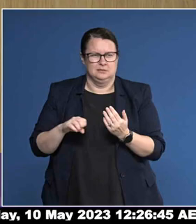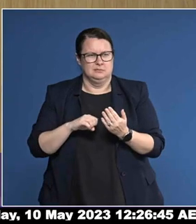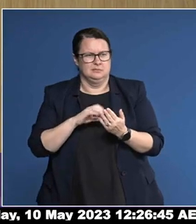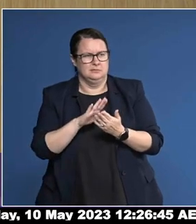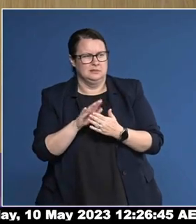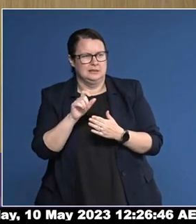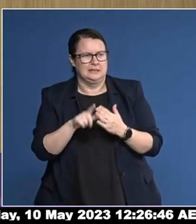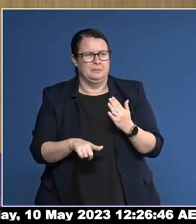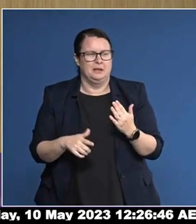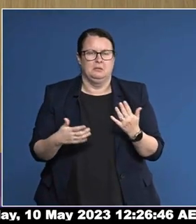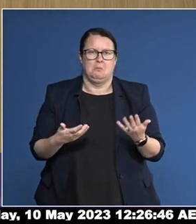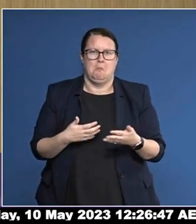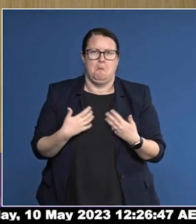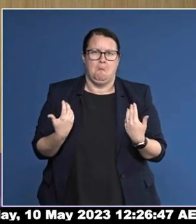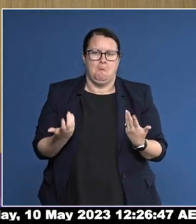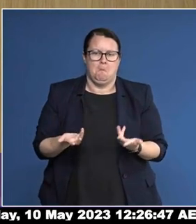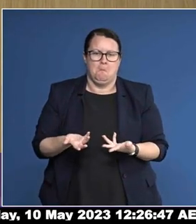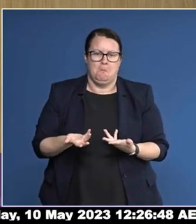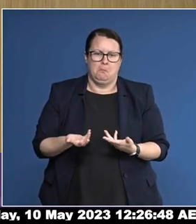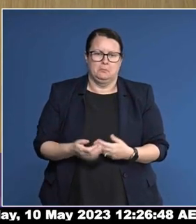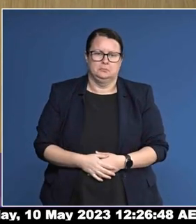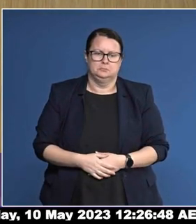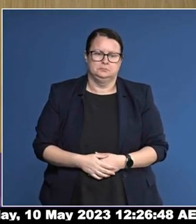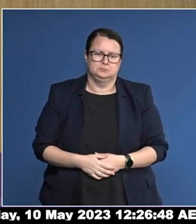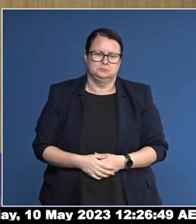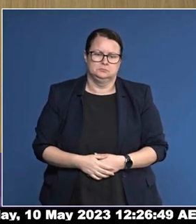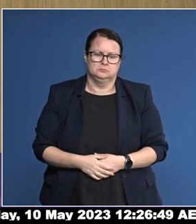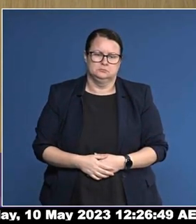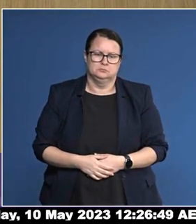So, I'd expect, as an occurrence, we would be capturing it under that.